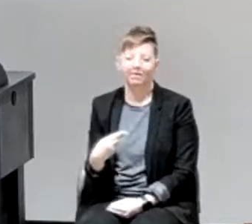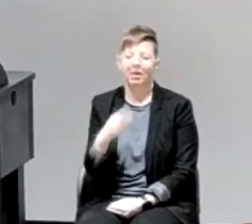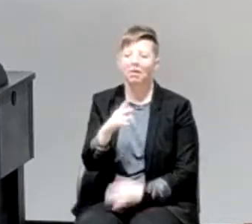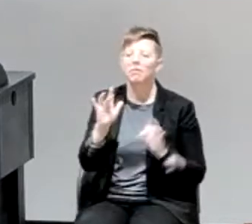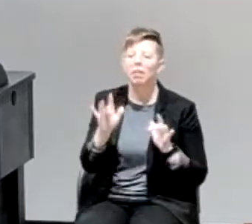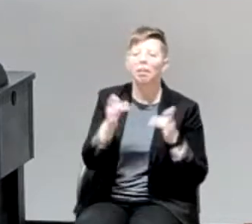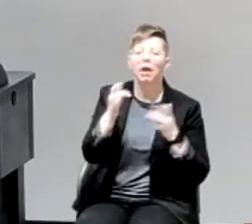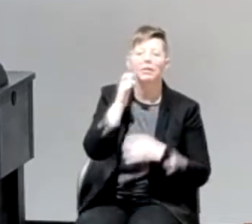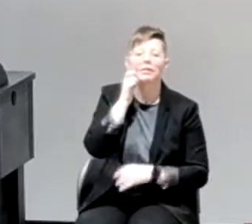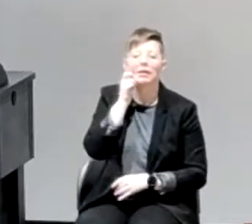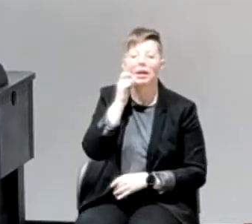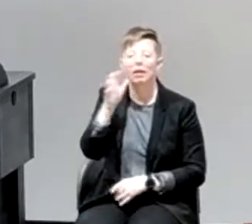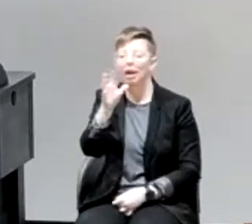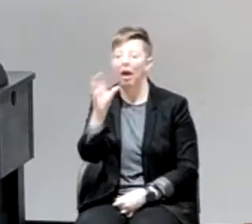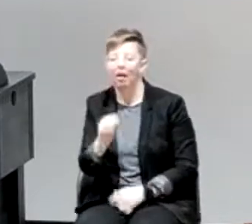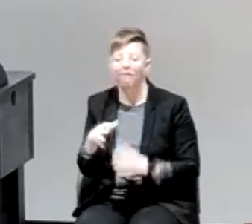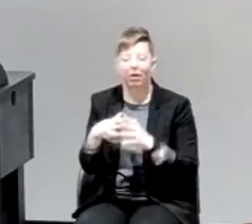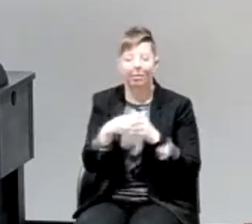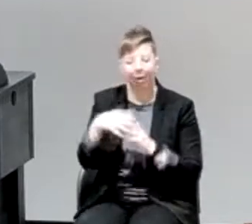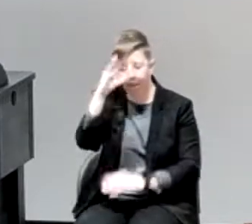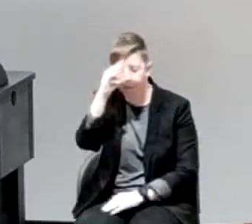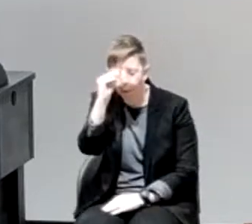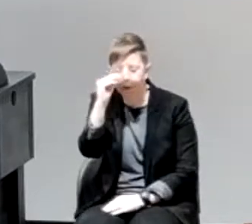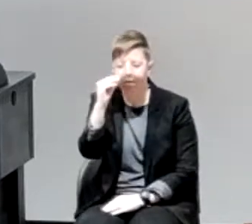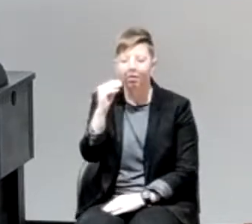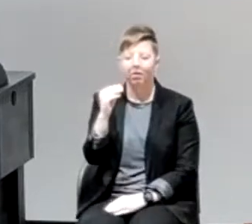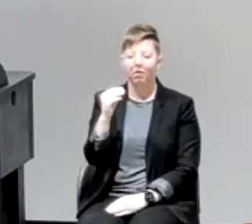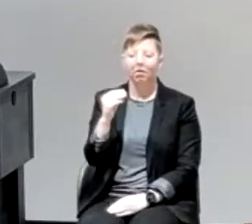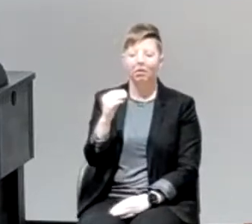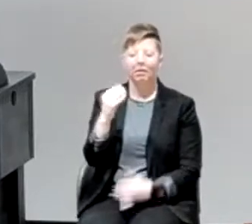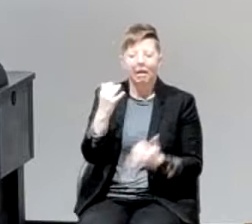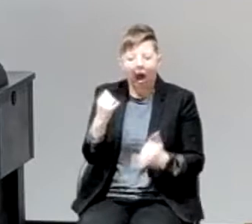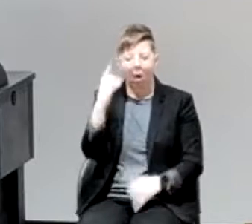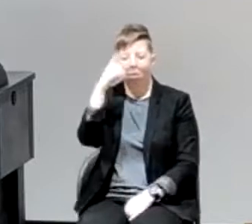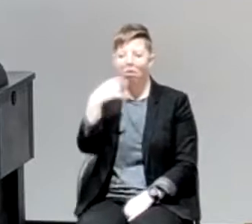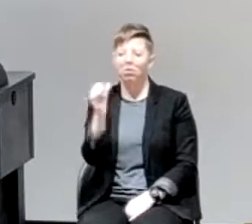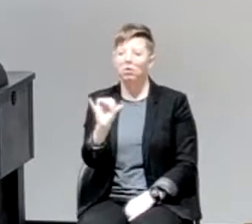Looks like he stepped fortunate streets of London. That's my boy.